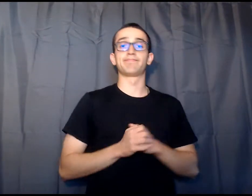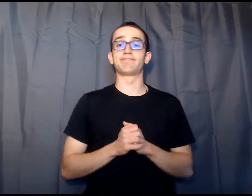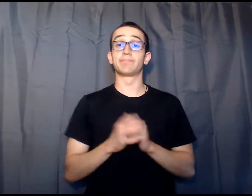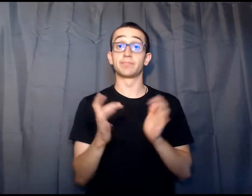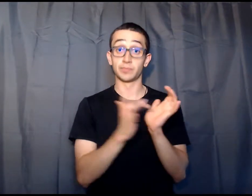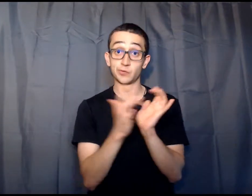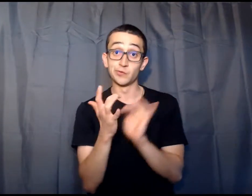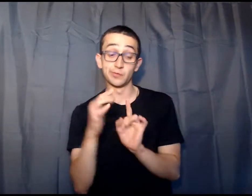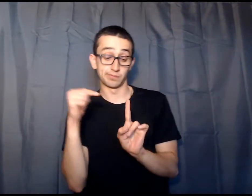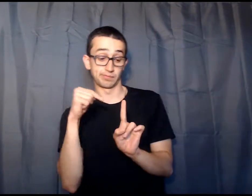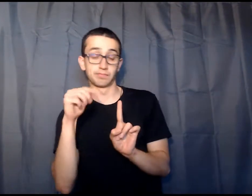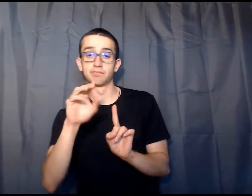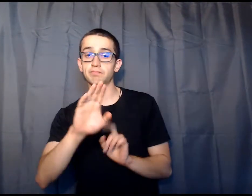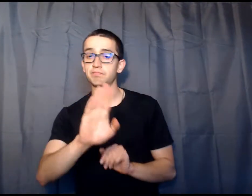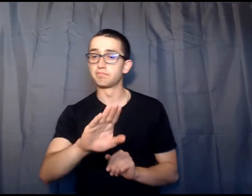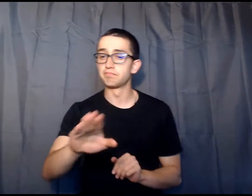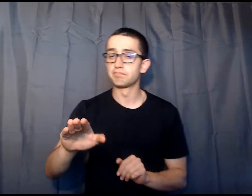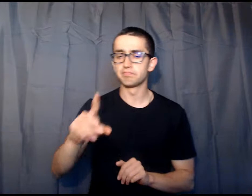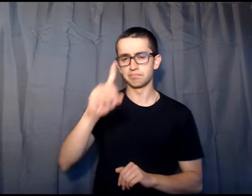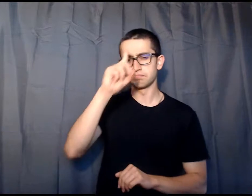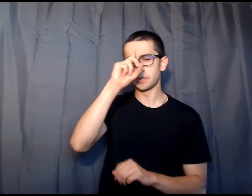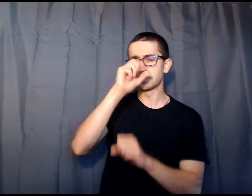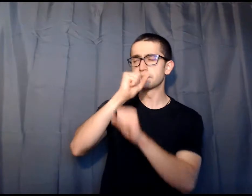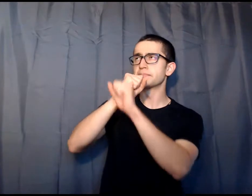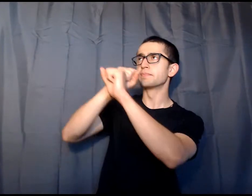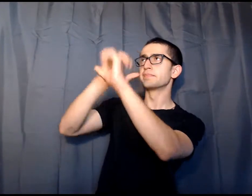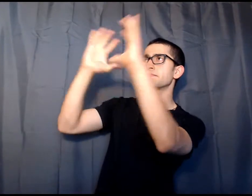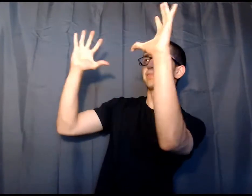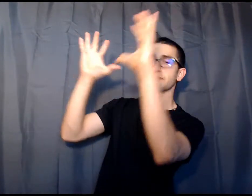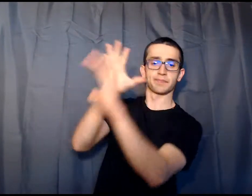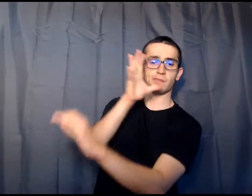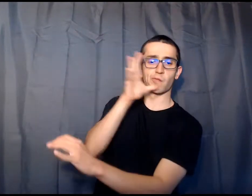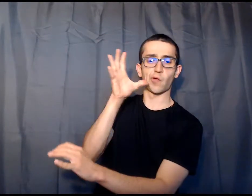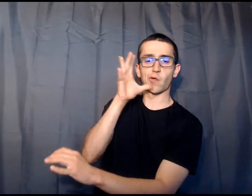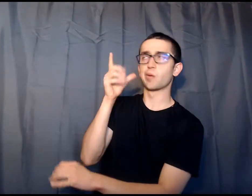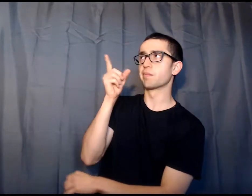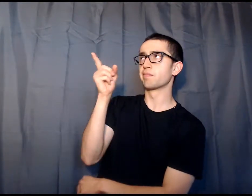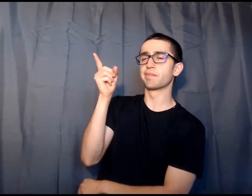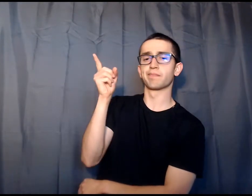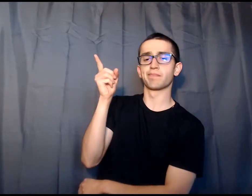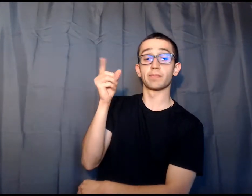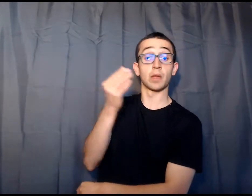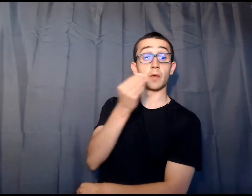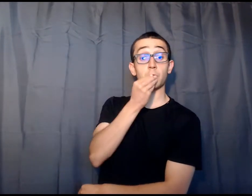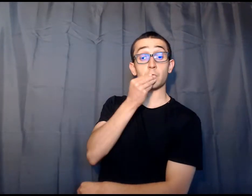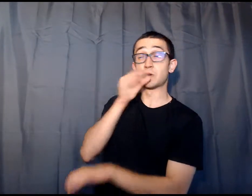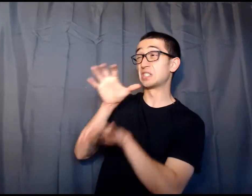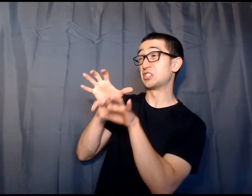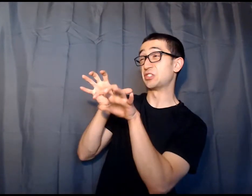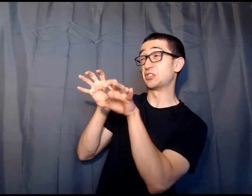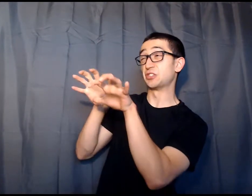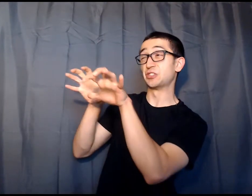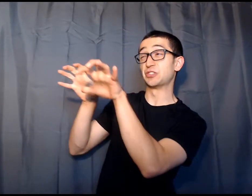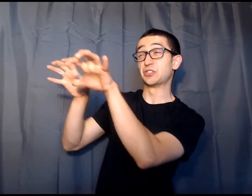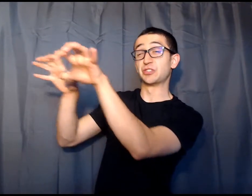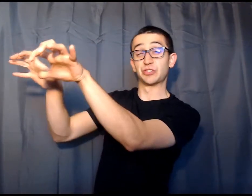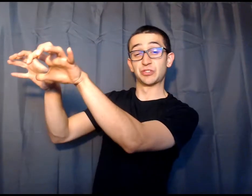He said to them, "The harvest is abundant